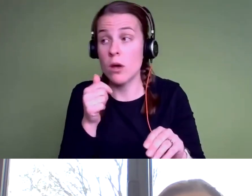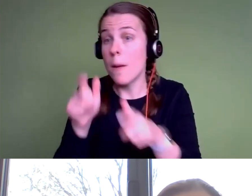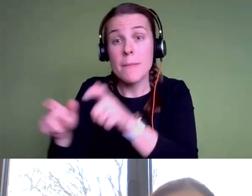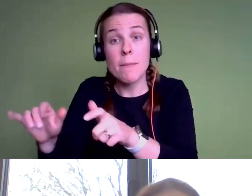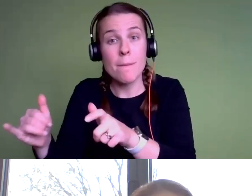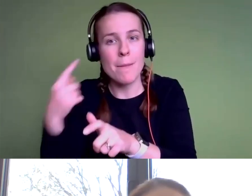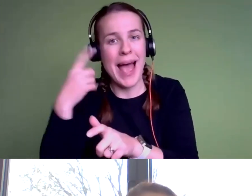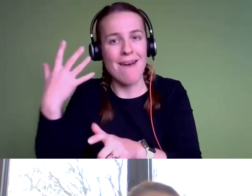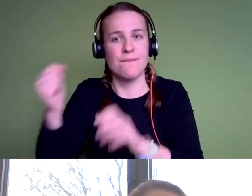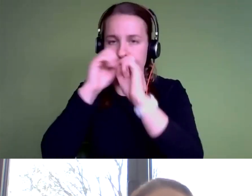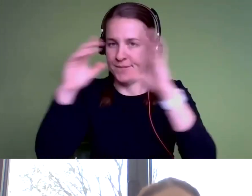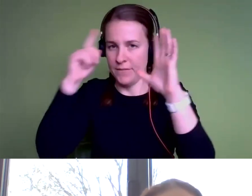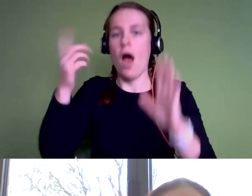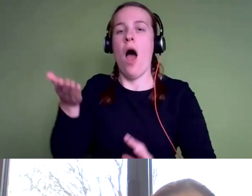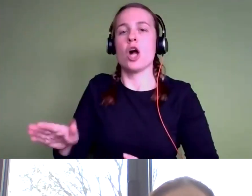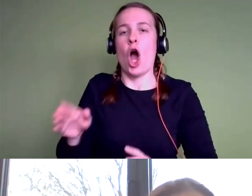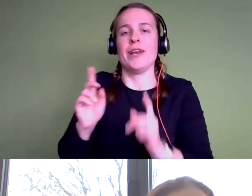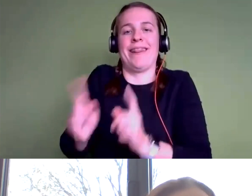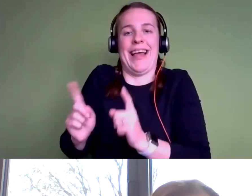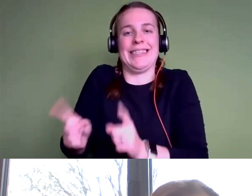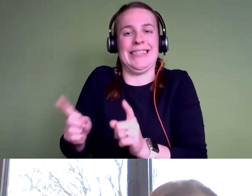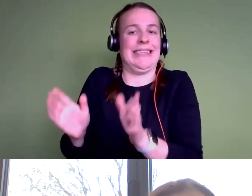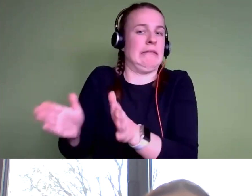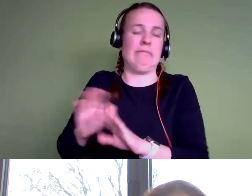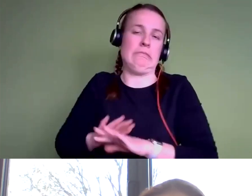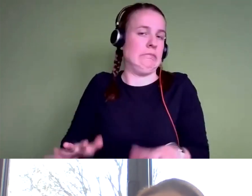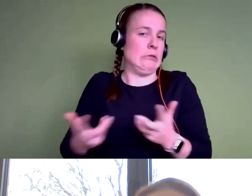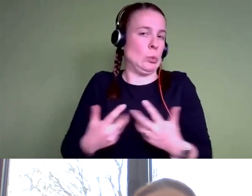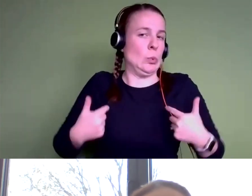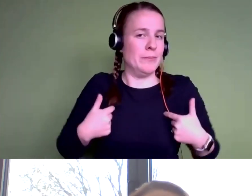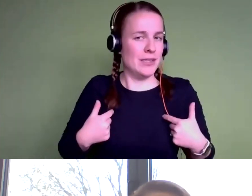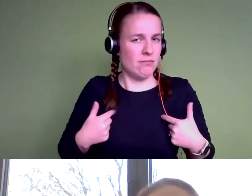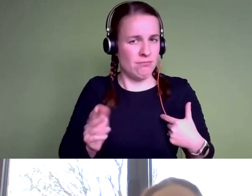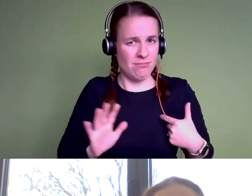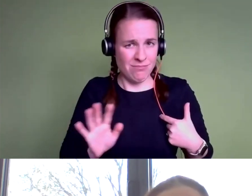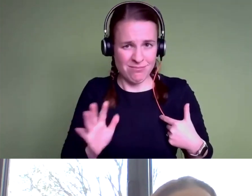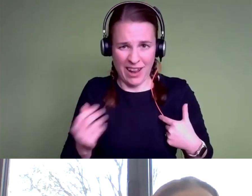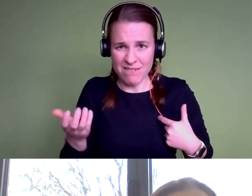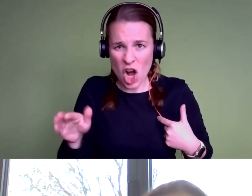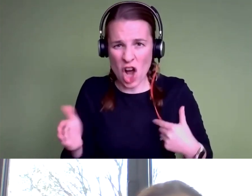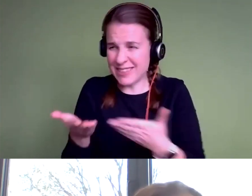for the work that we are doing. It was wonderful to see for top ALEX BAILEY: It's important